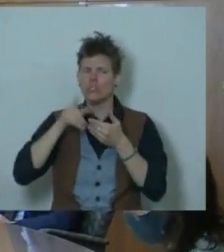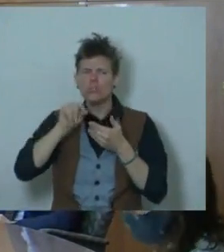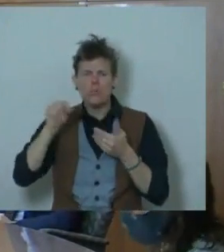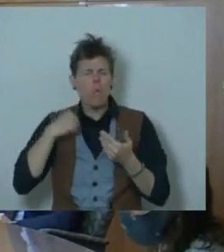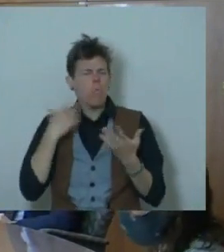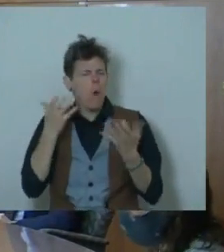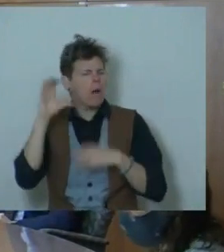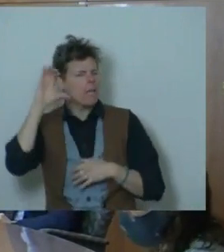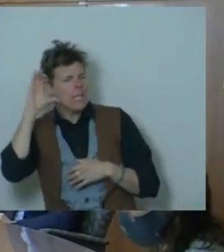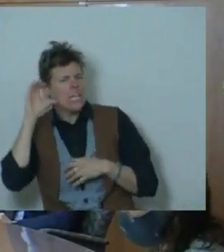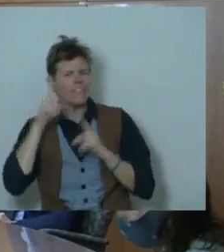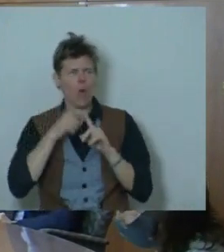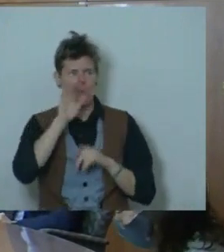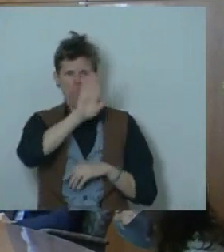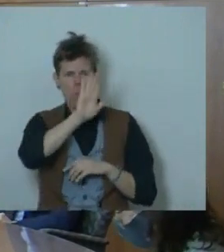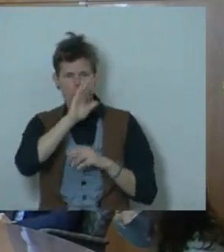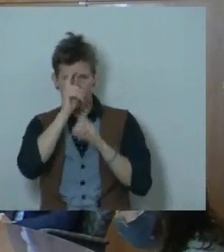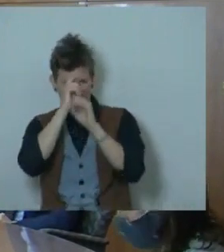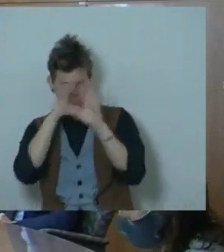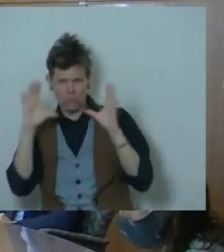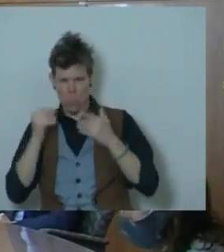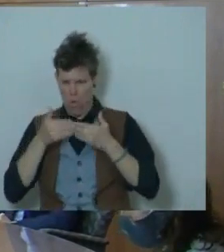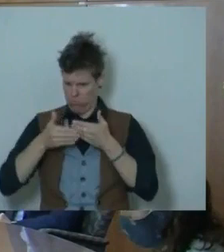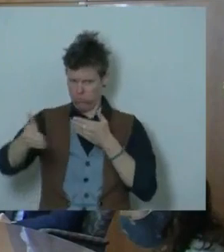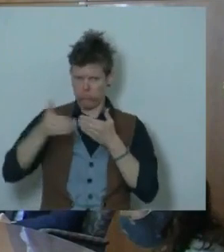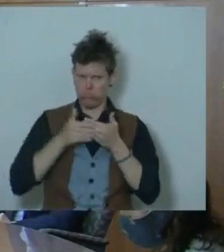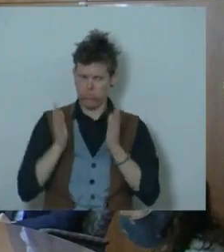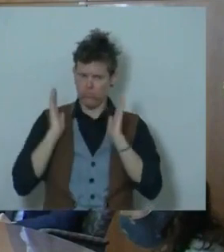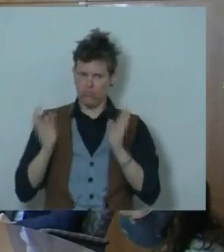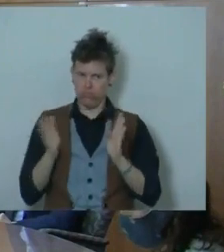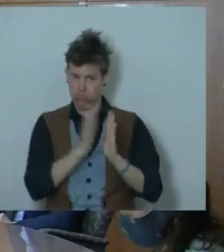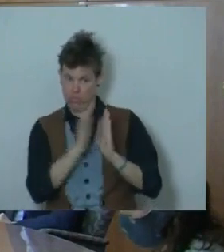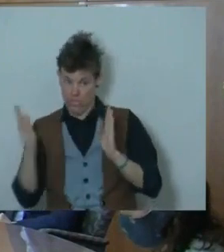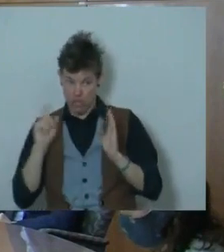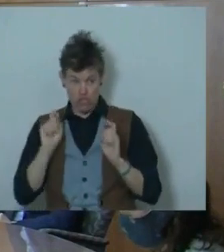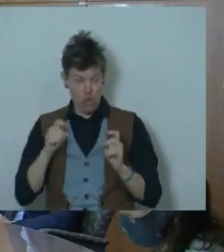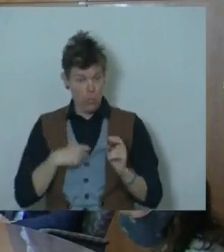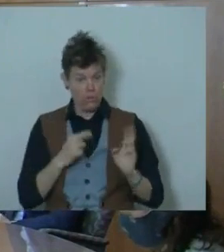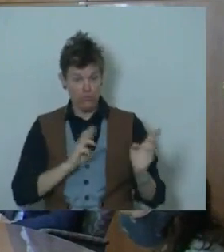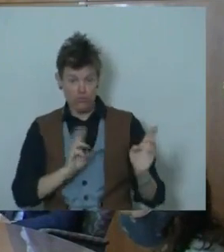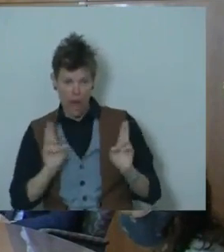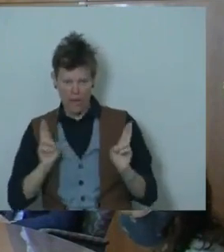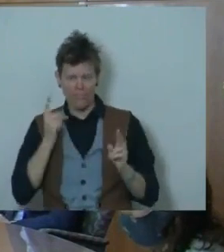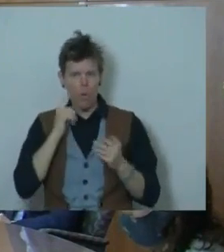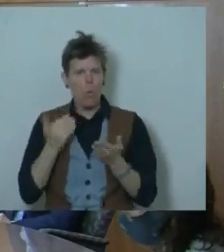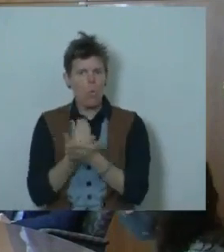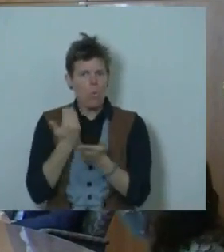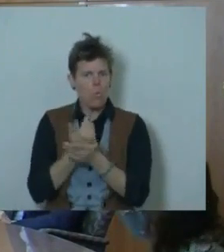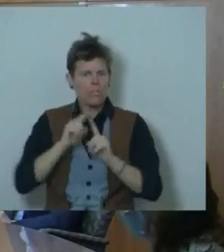IT REALLY FEELS LIKE THAT IN SOME WAYS. WE ARE HEARING INFORMATION THAT EXIST OUT THERE.